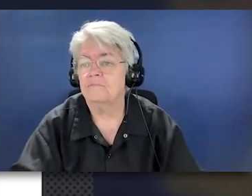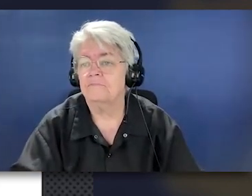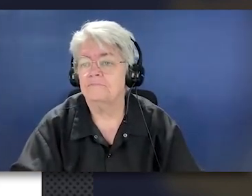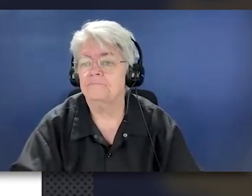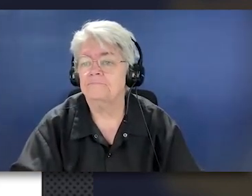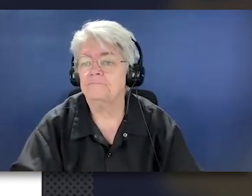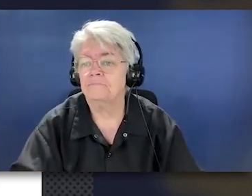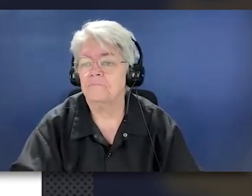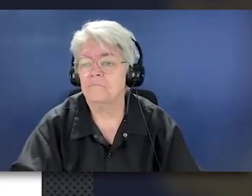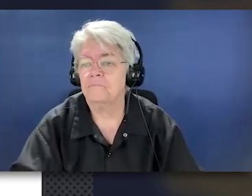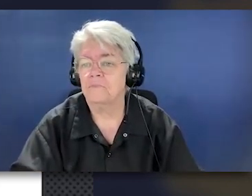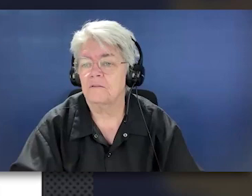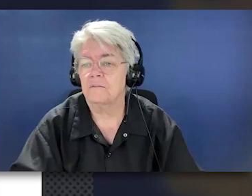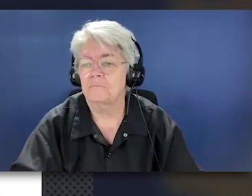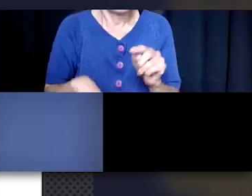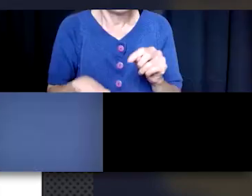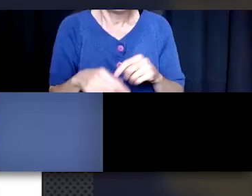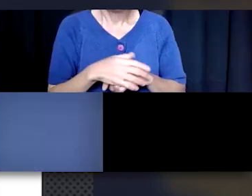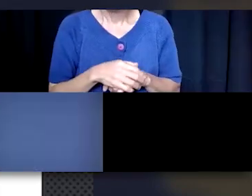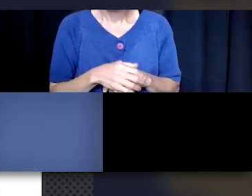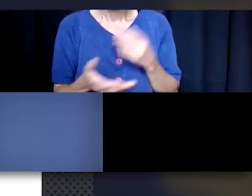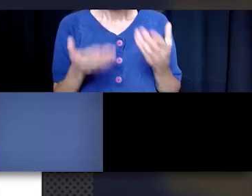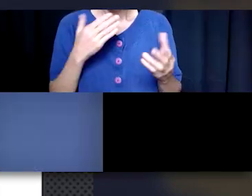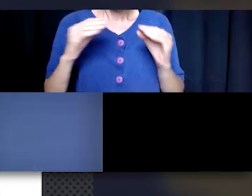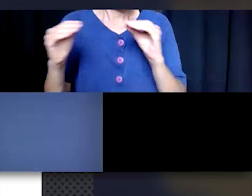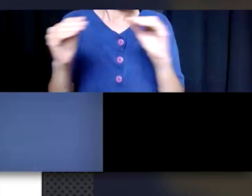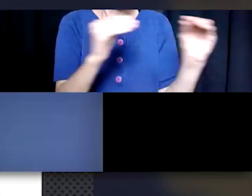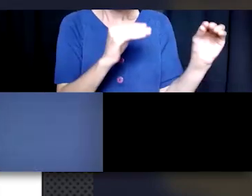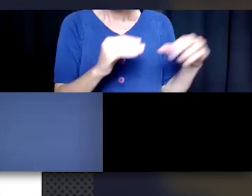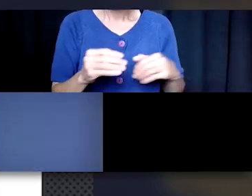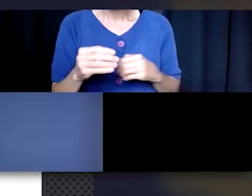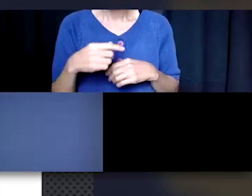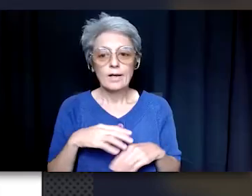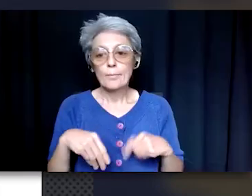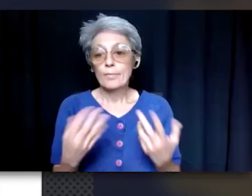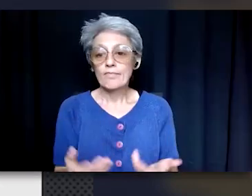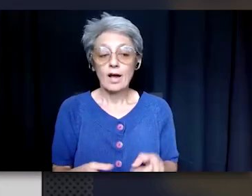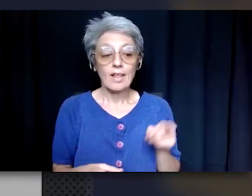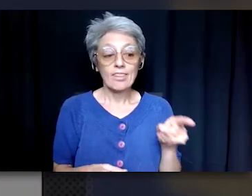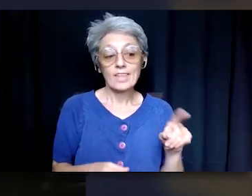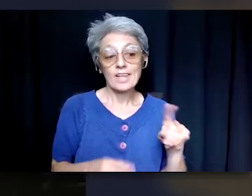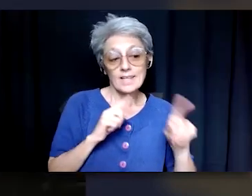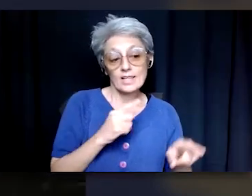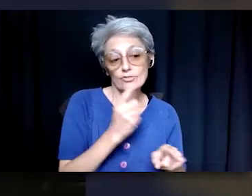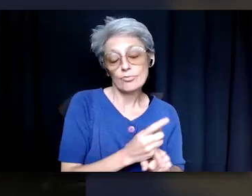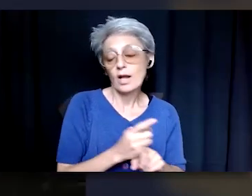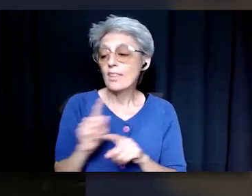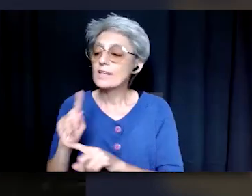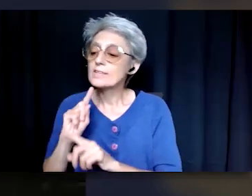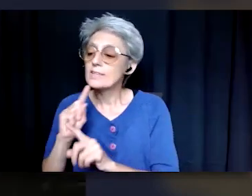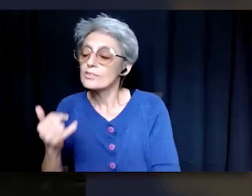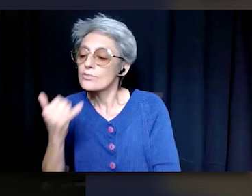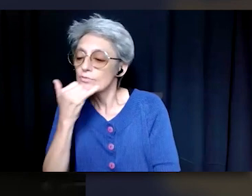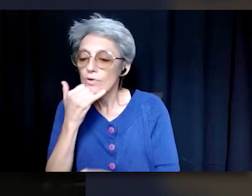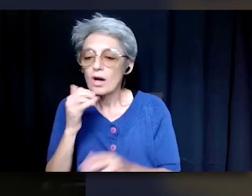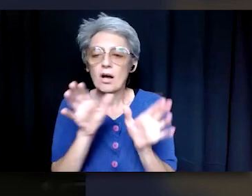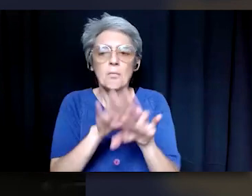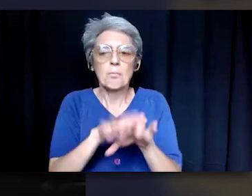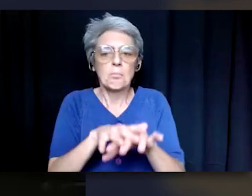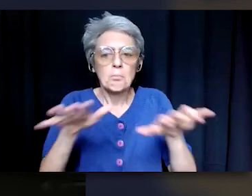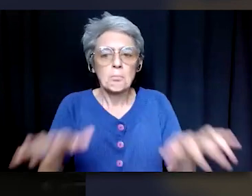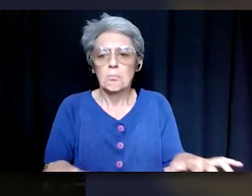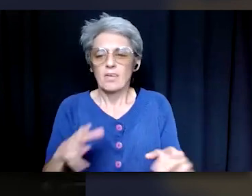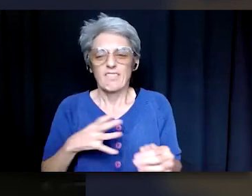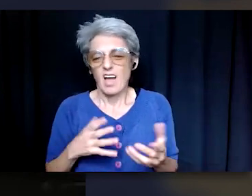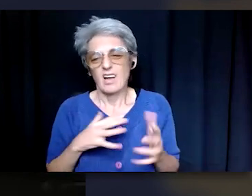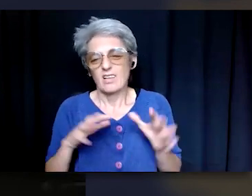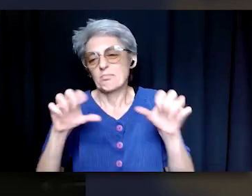very right-wrong answer types of things, maybe. But if you are teaching concepts that are complex,